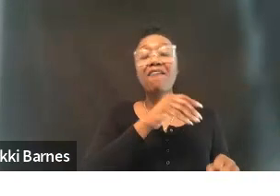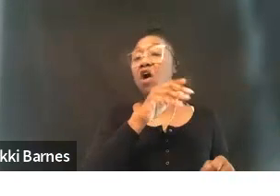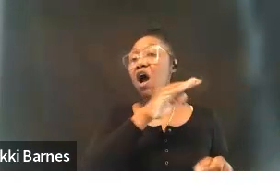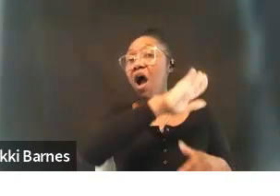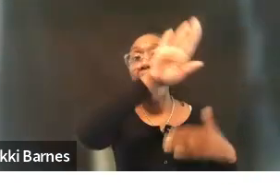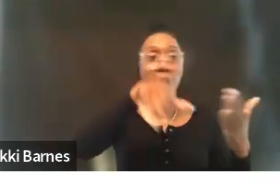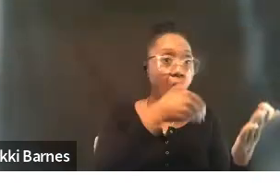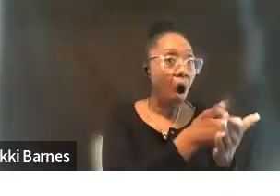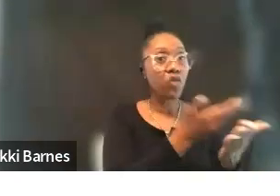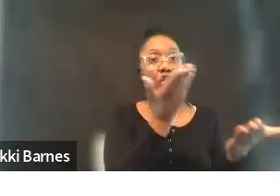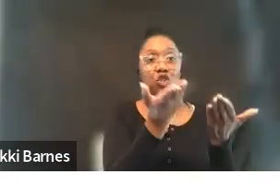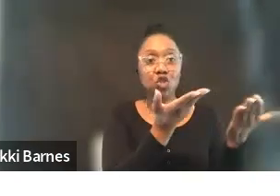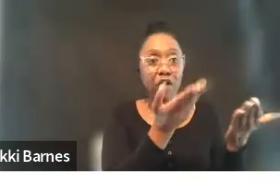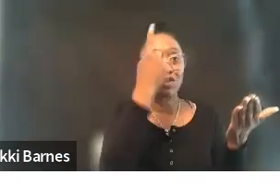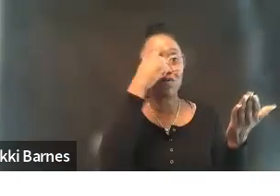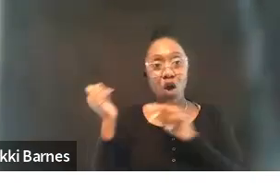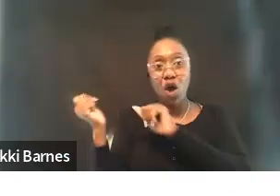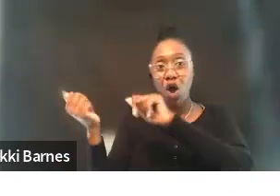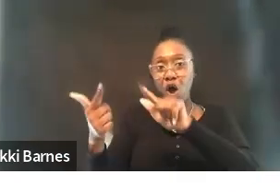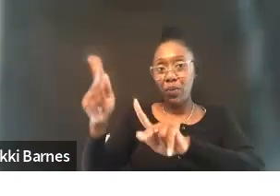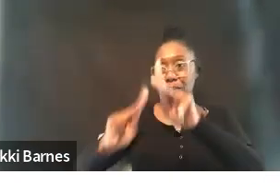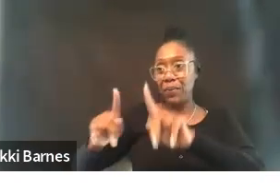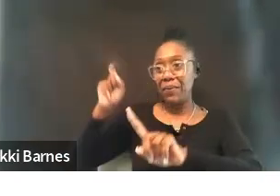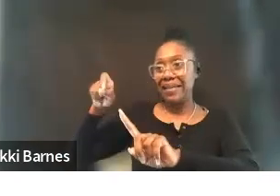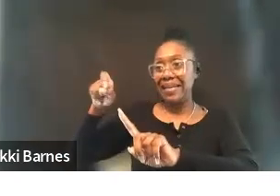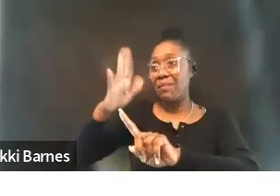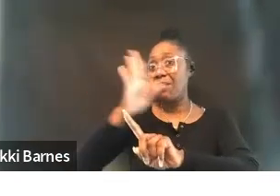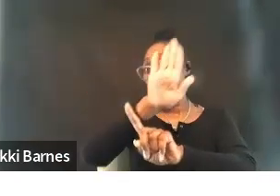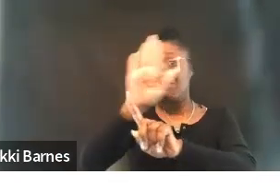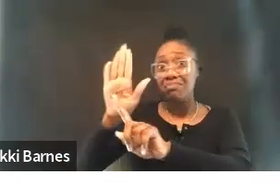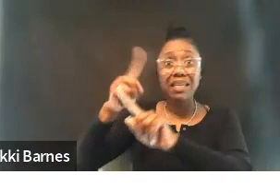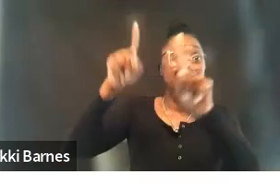of the services that are going to meet everyone's needs. And so these are just some things that we, continue to do most of this in the resource center.